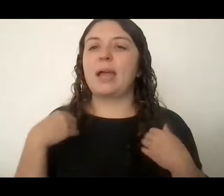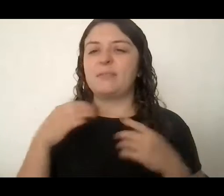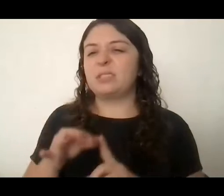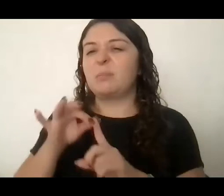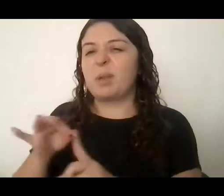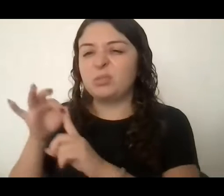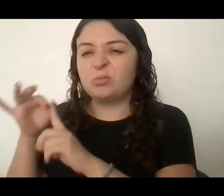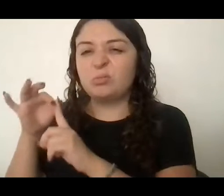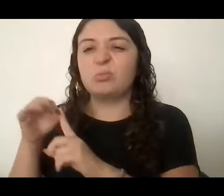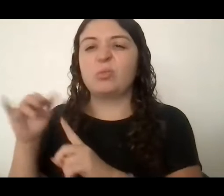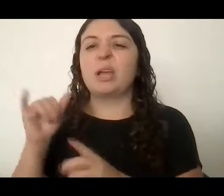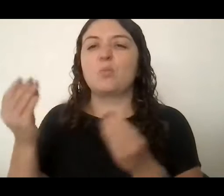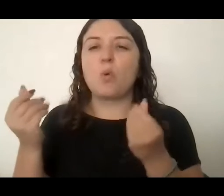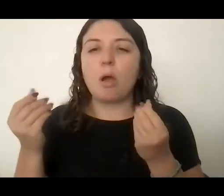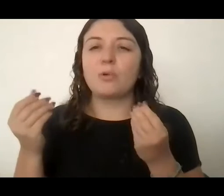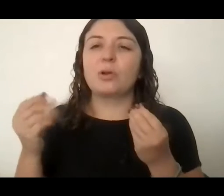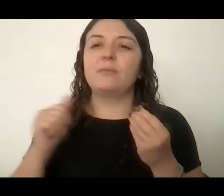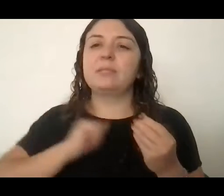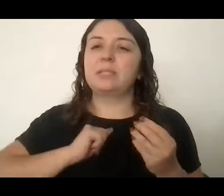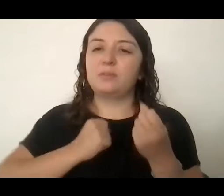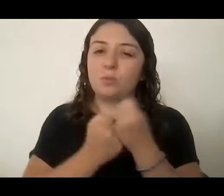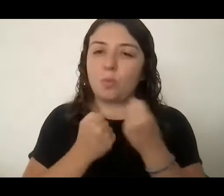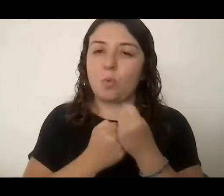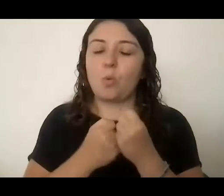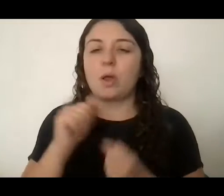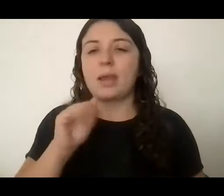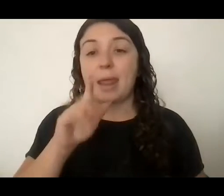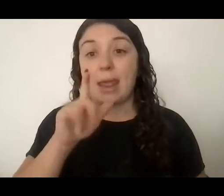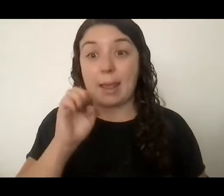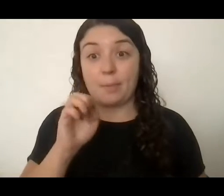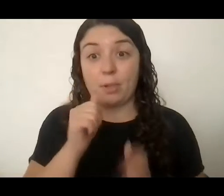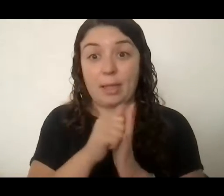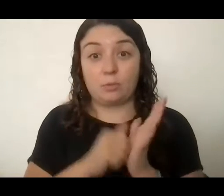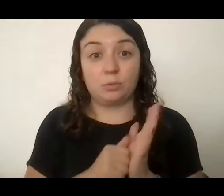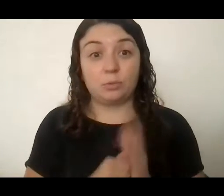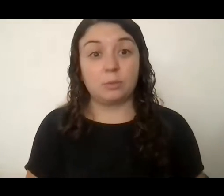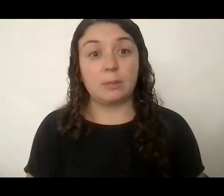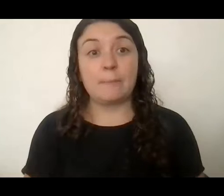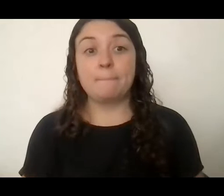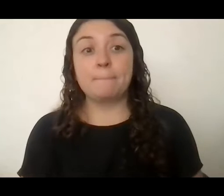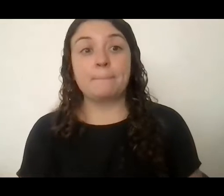like property essential to self support and ABLE accounts.